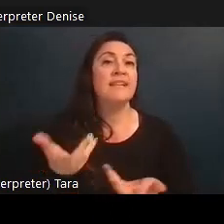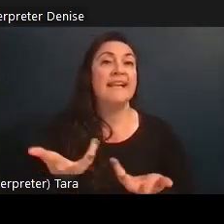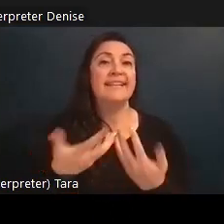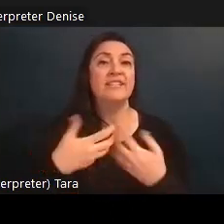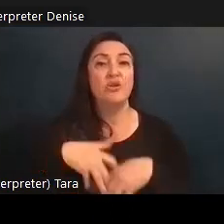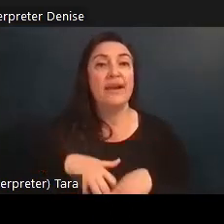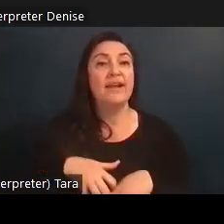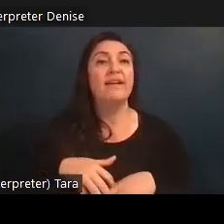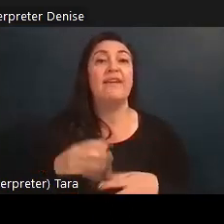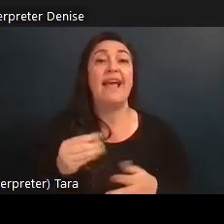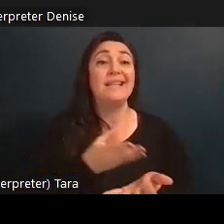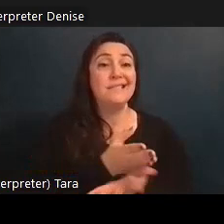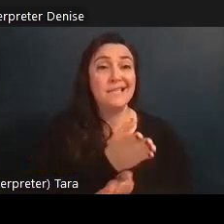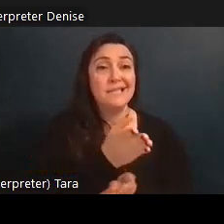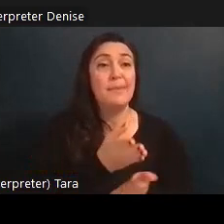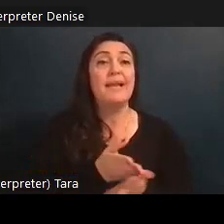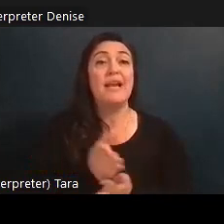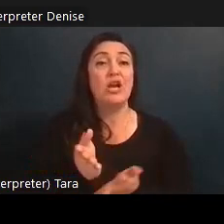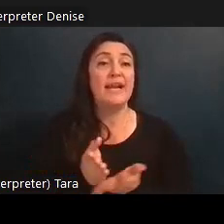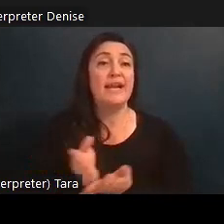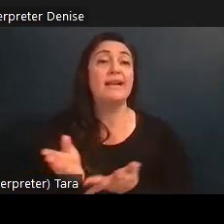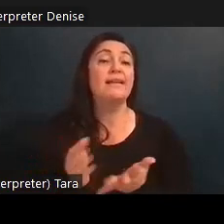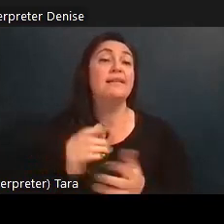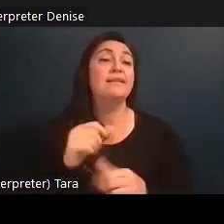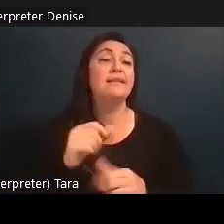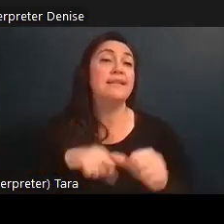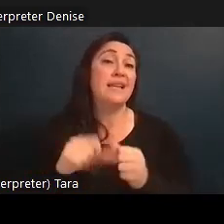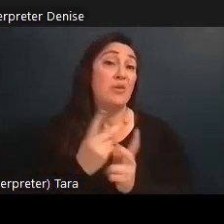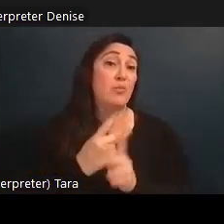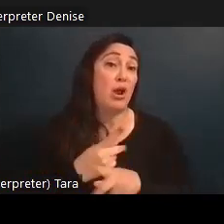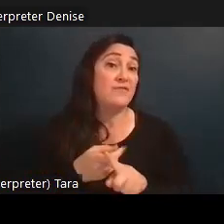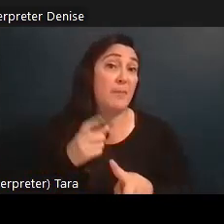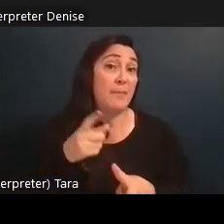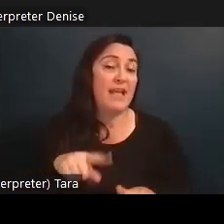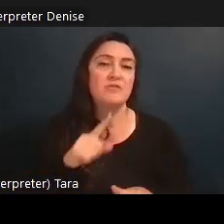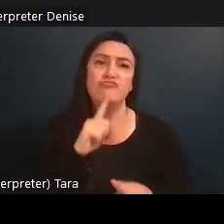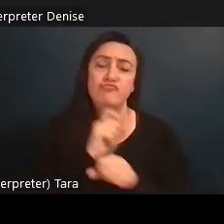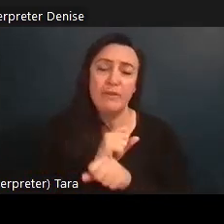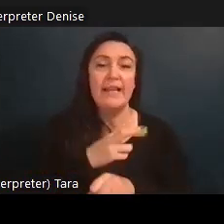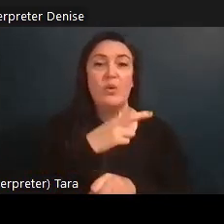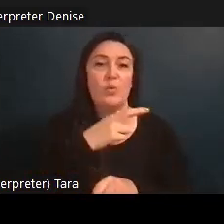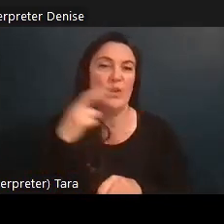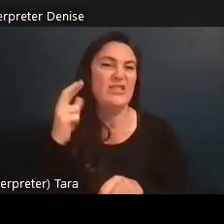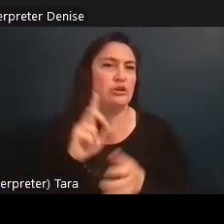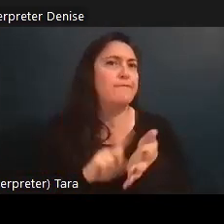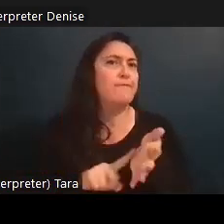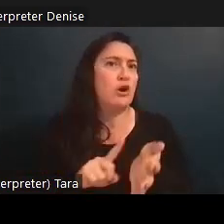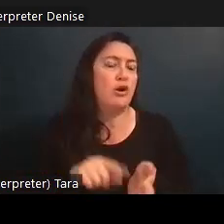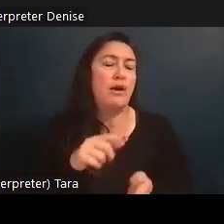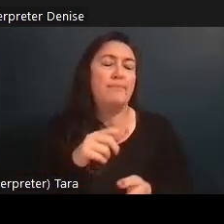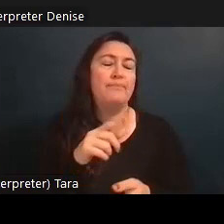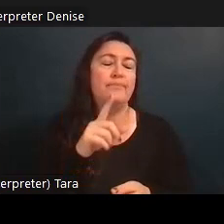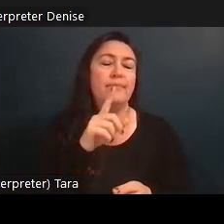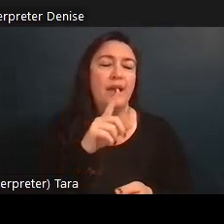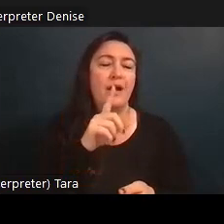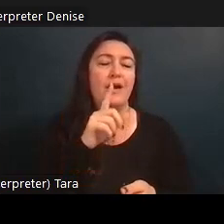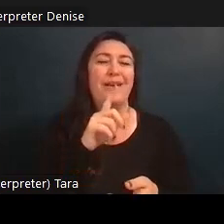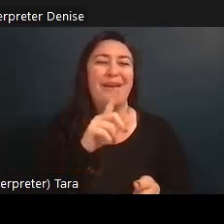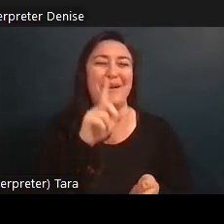scientific products for this. It really is a research farm, and I'll talk a little bit about the benefits of that in the lessons, but I encourage you to check